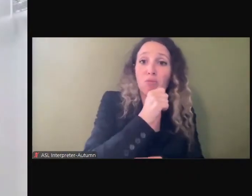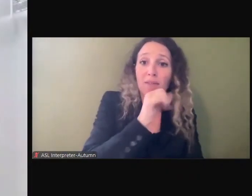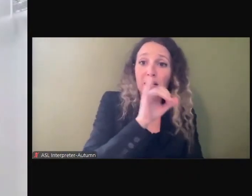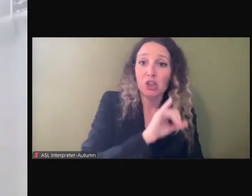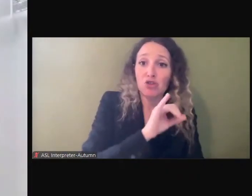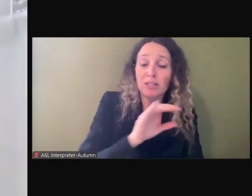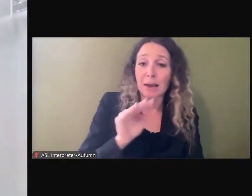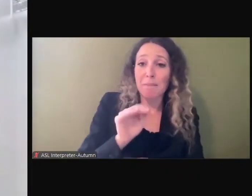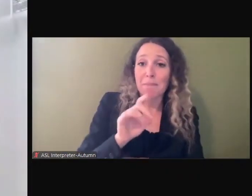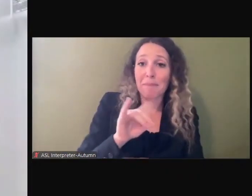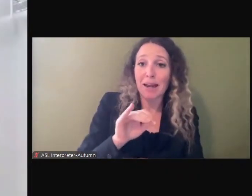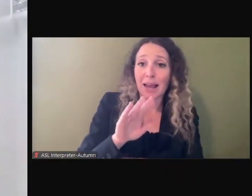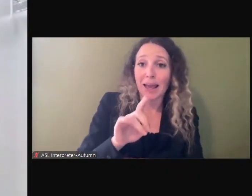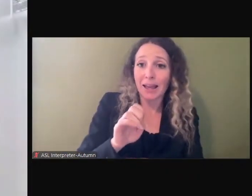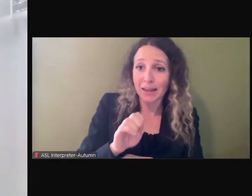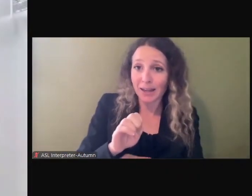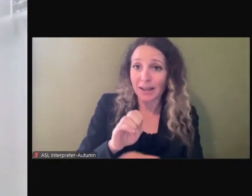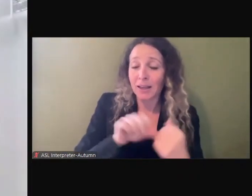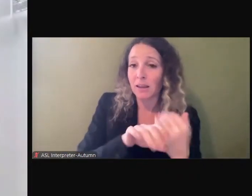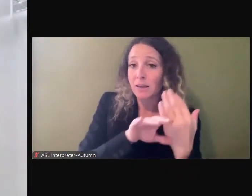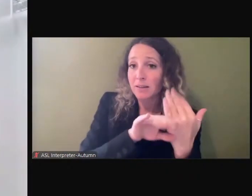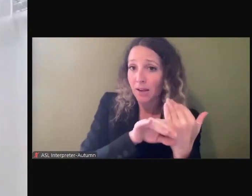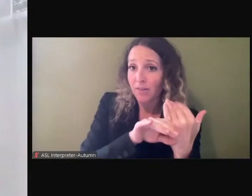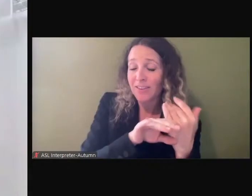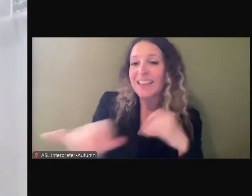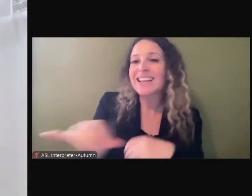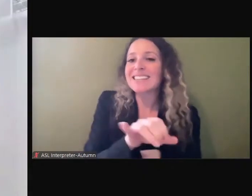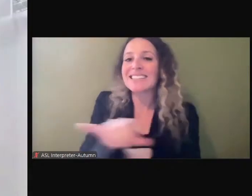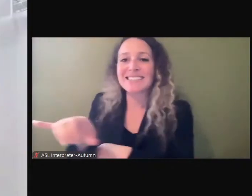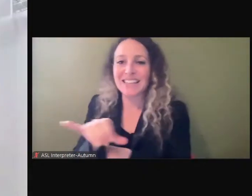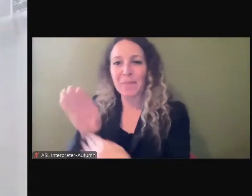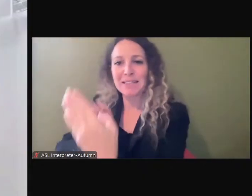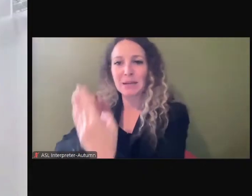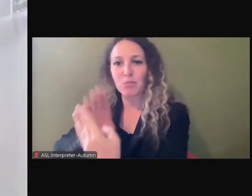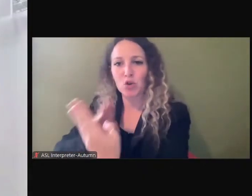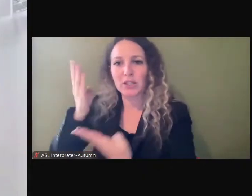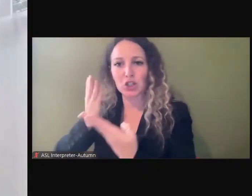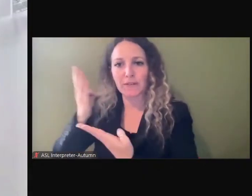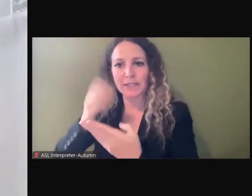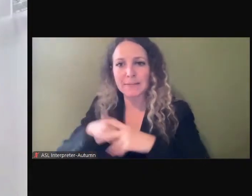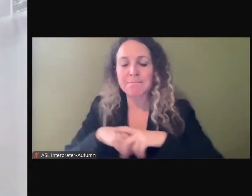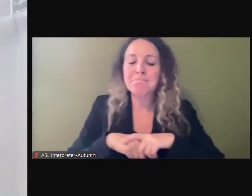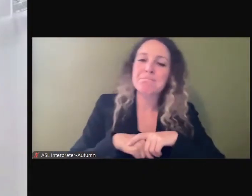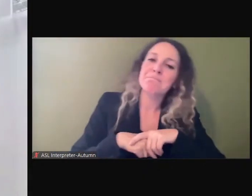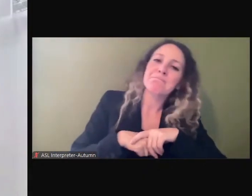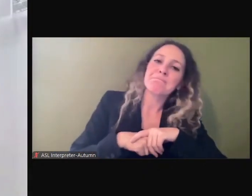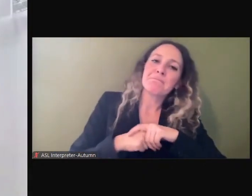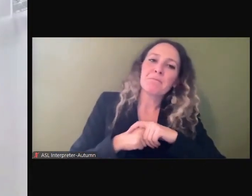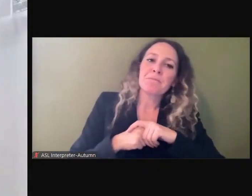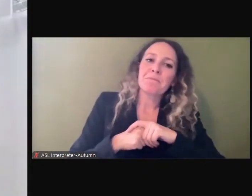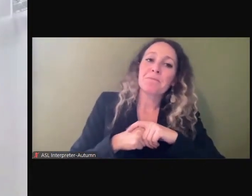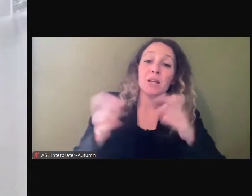Medicaid to the same extent as in-person services. This is crucial for making healthcare accessible